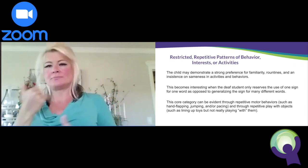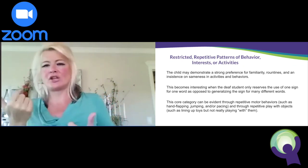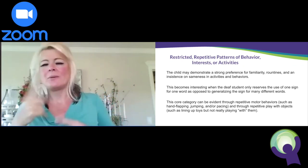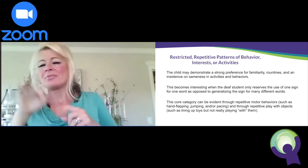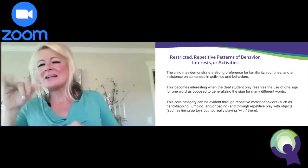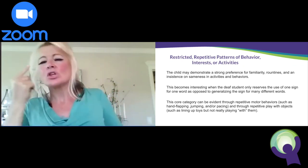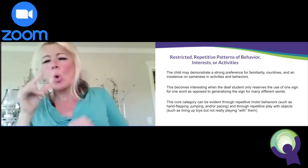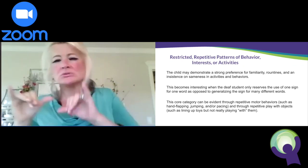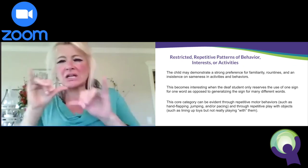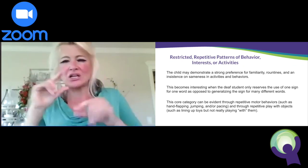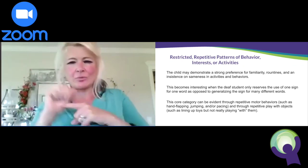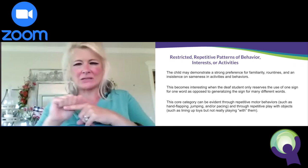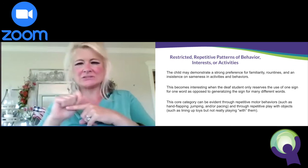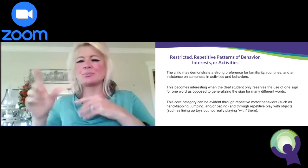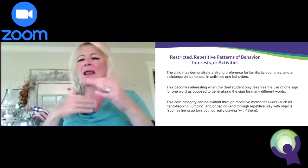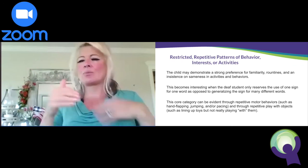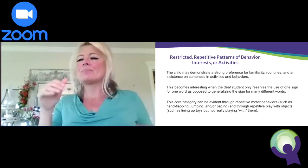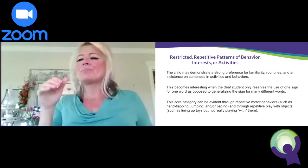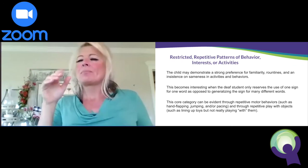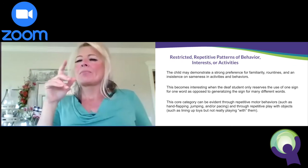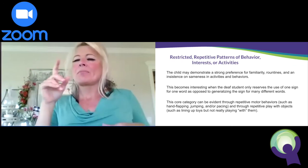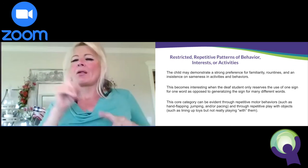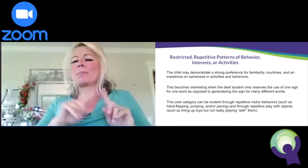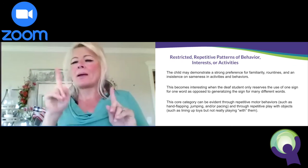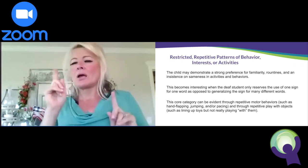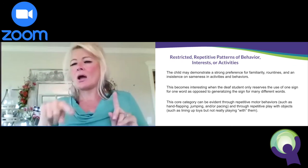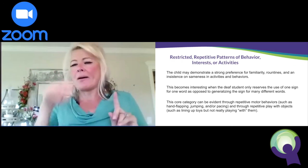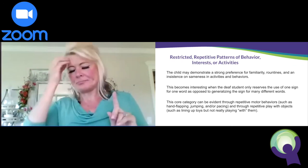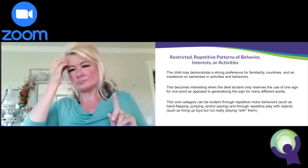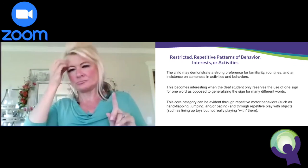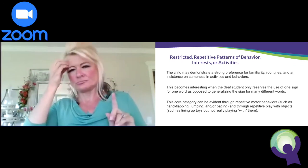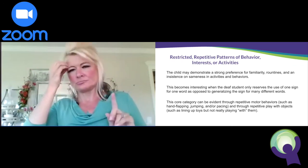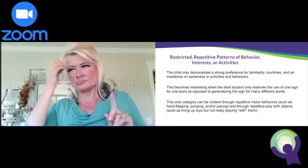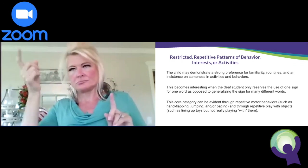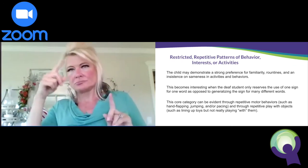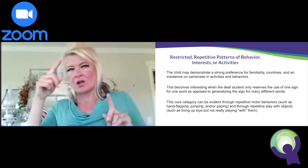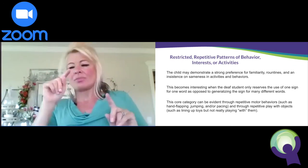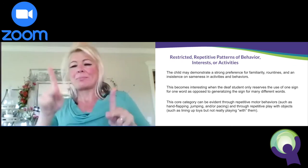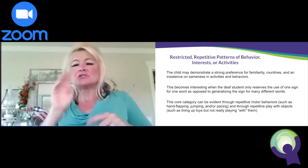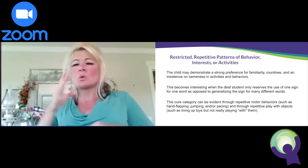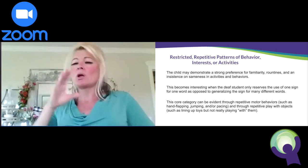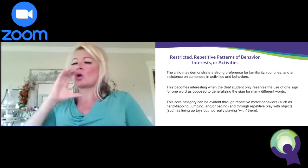really...we have to really be careful about how we're looking and then how we're diagnosing